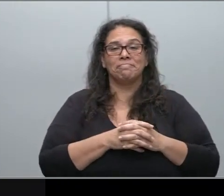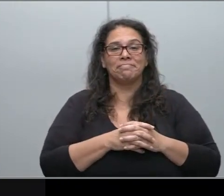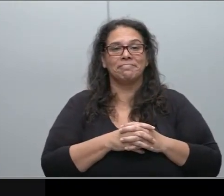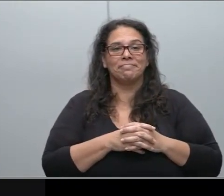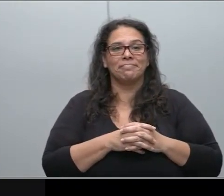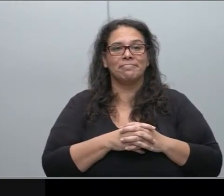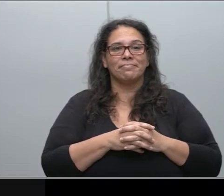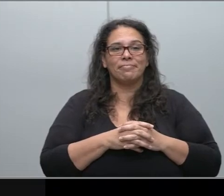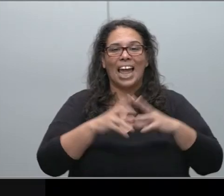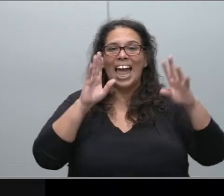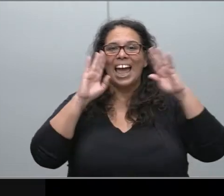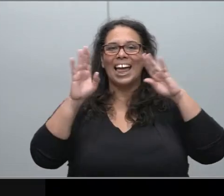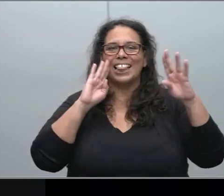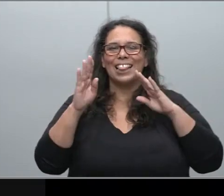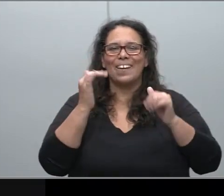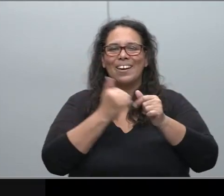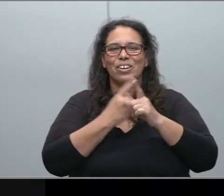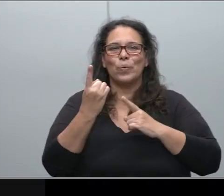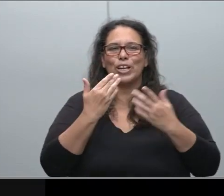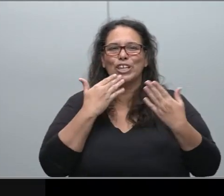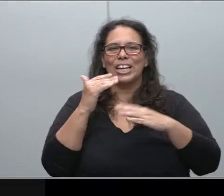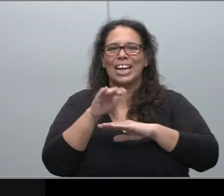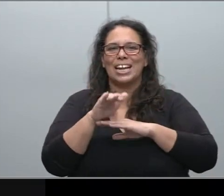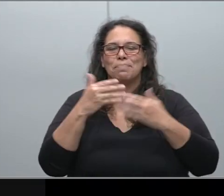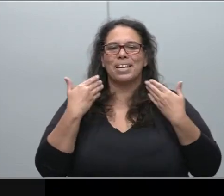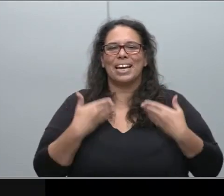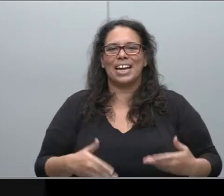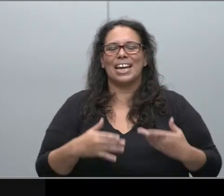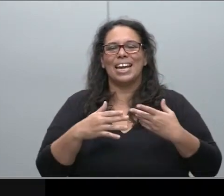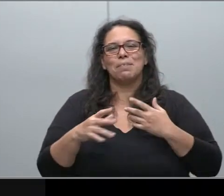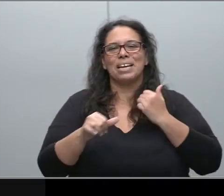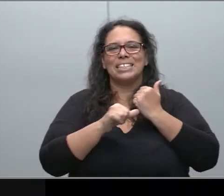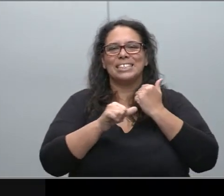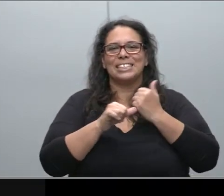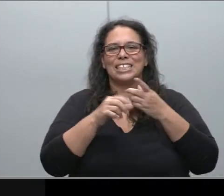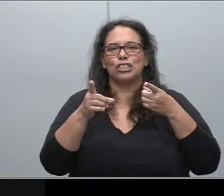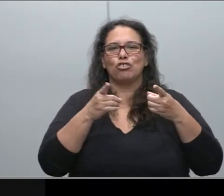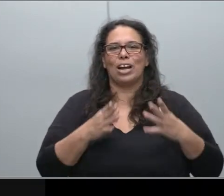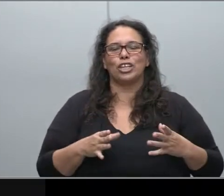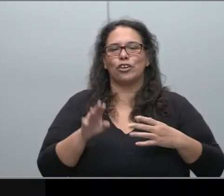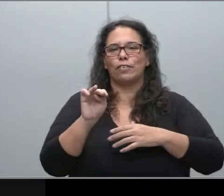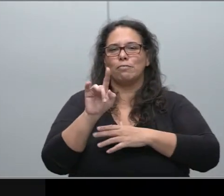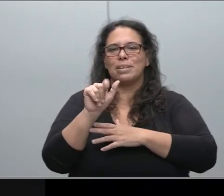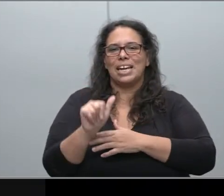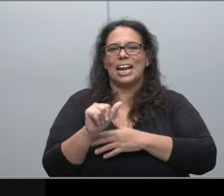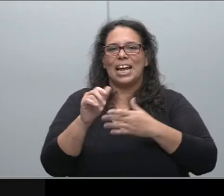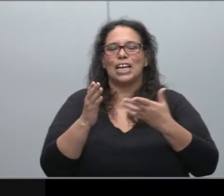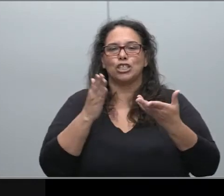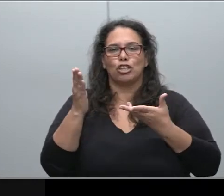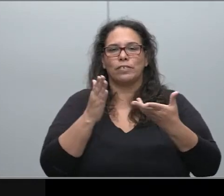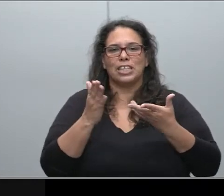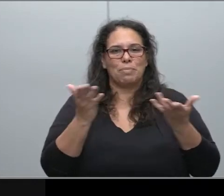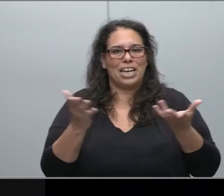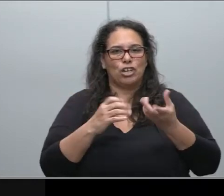what other individuals are commenting on. And then you can actually rate from one star to five stars about their comment.